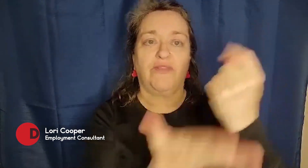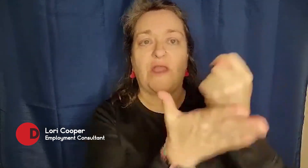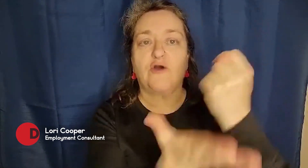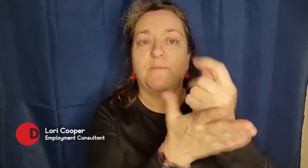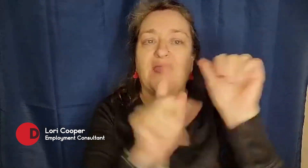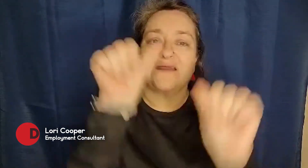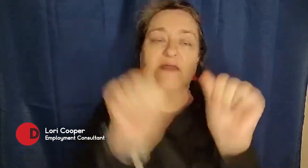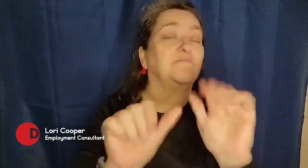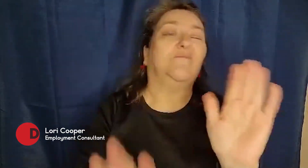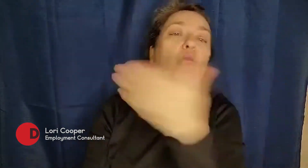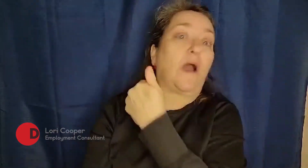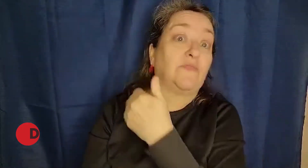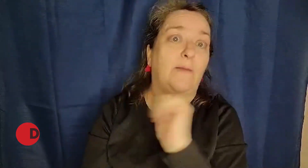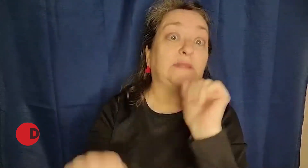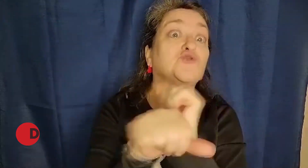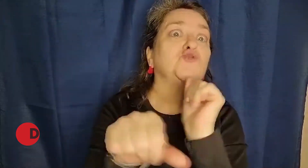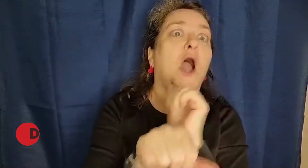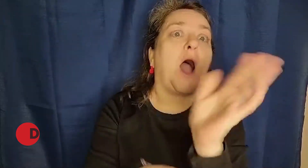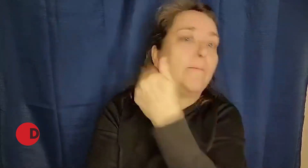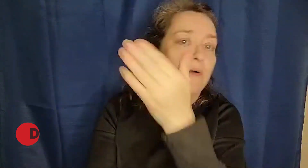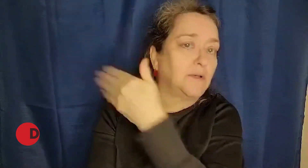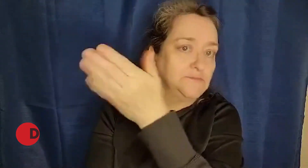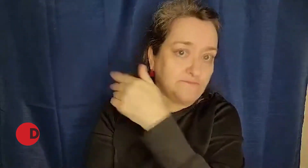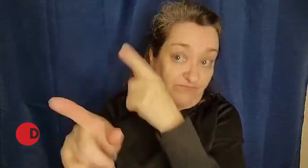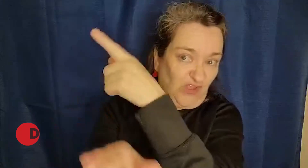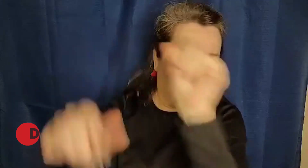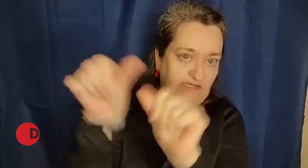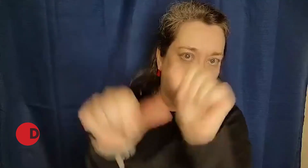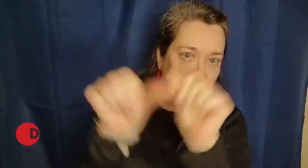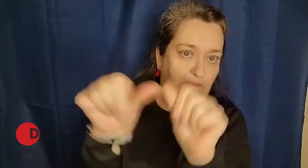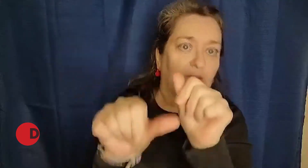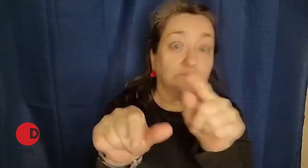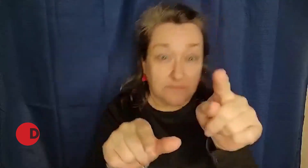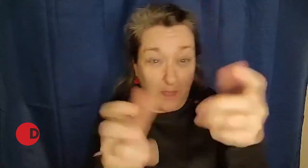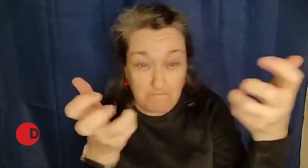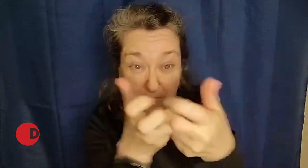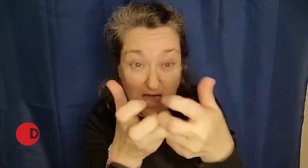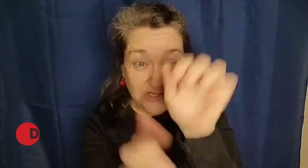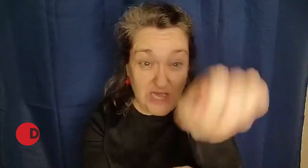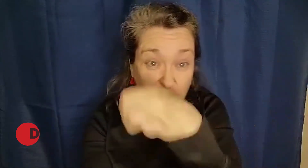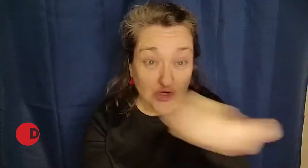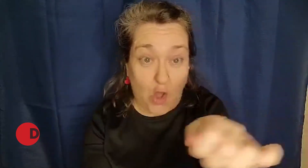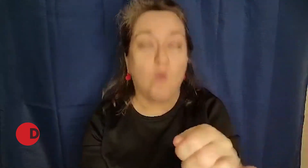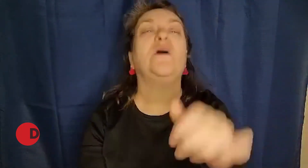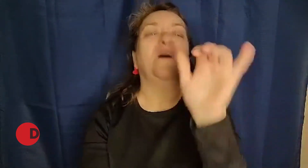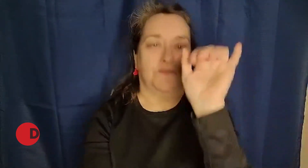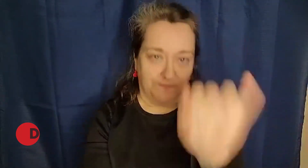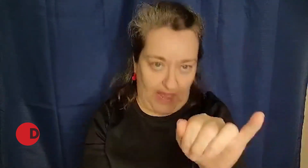therapy assessment to see if you’re a good match.